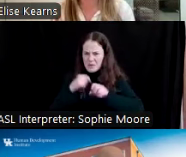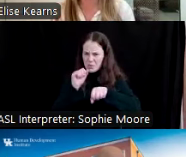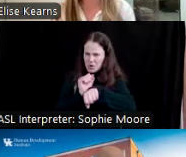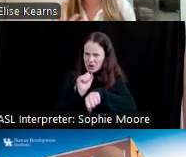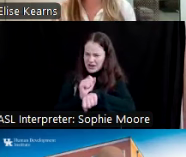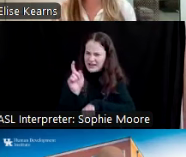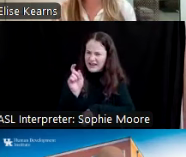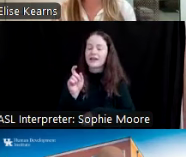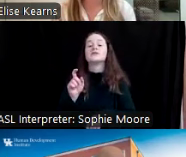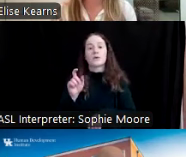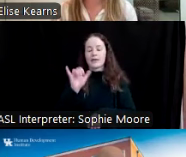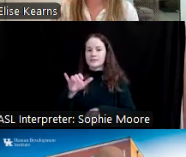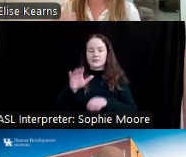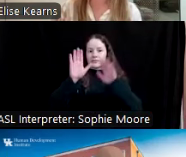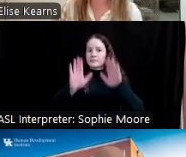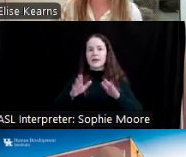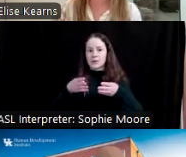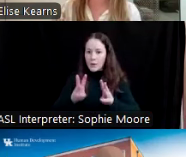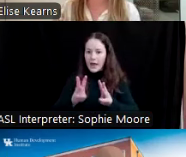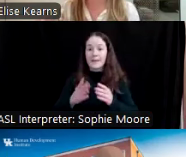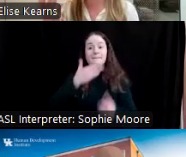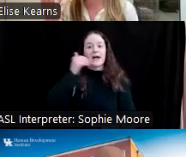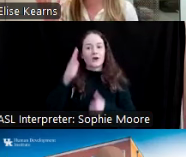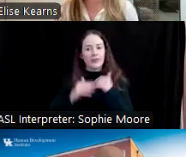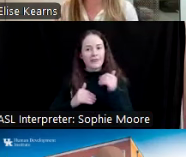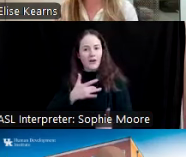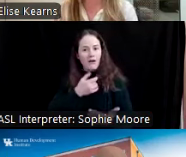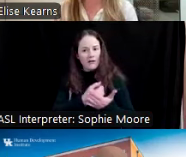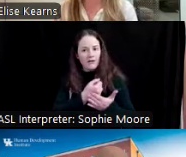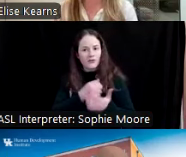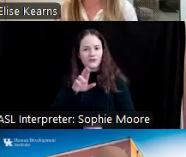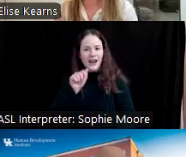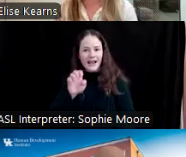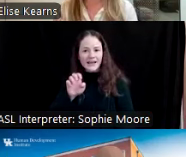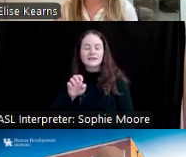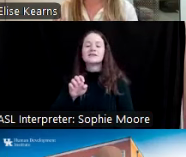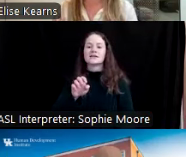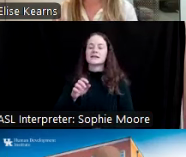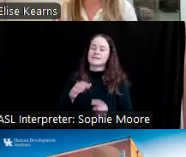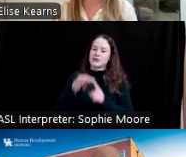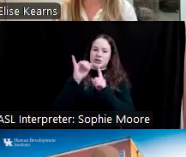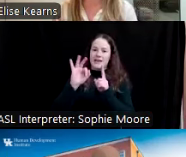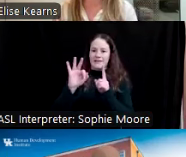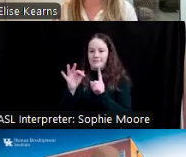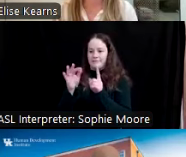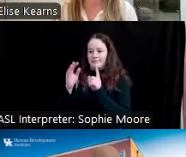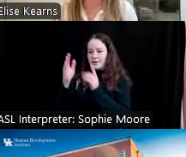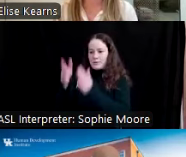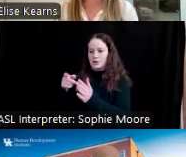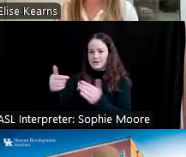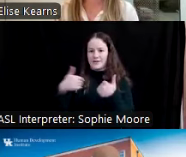if you take or someone takes medications that might lower their heart rate. Heart rate no longer is a great way to look at